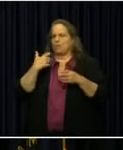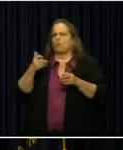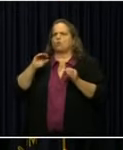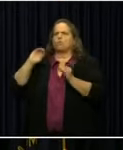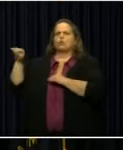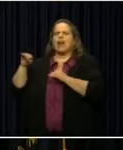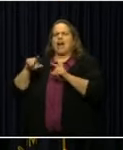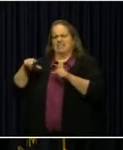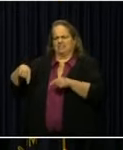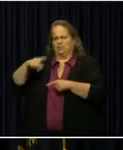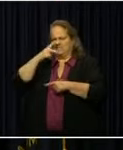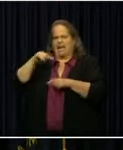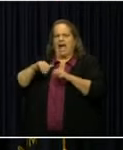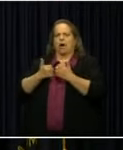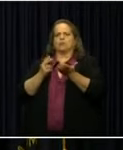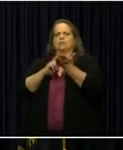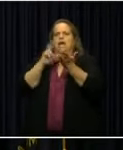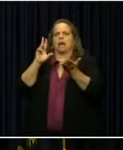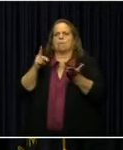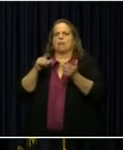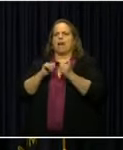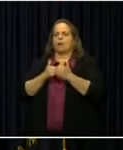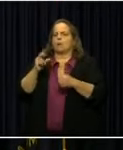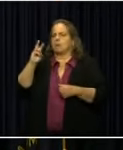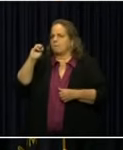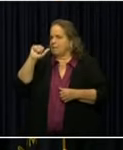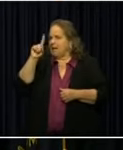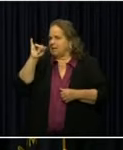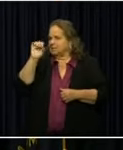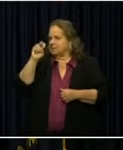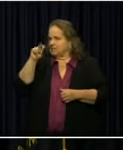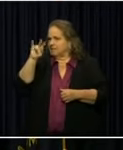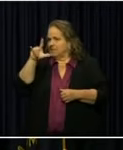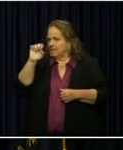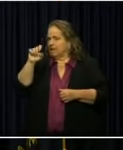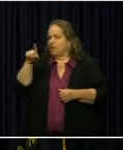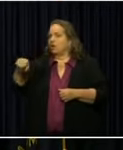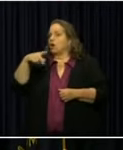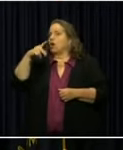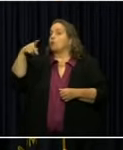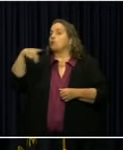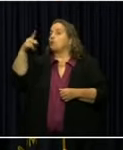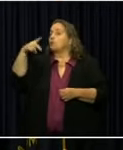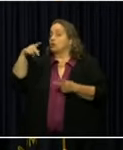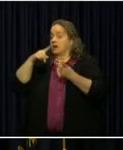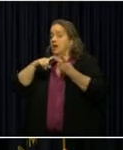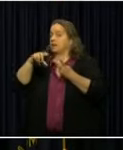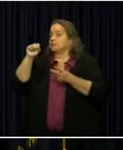MAKE SURE THAT YOU GO ONLINE, START SIGNING UP NOW THROUGH MONDAY.